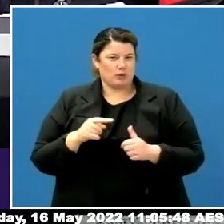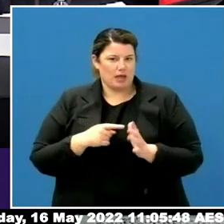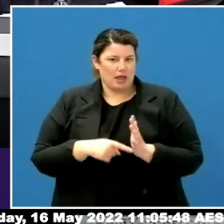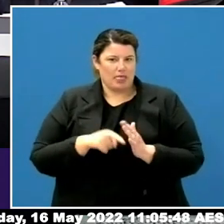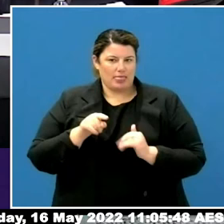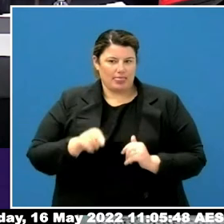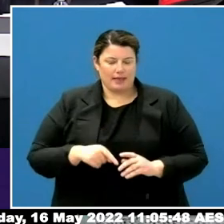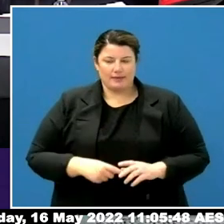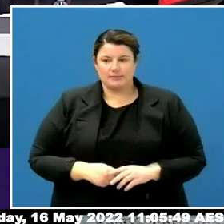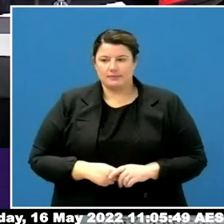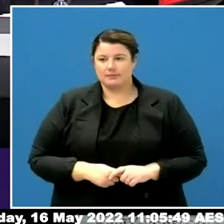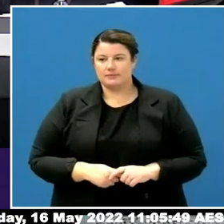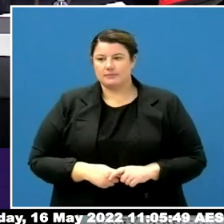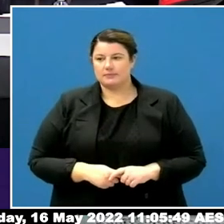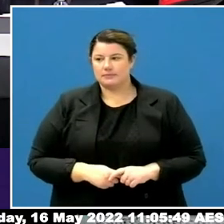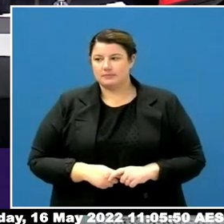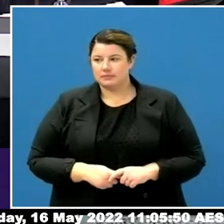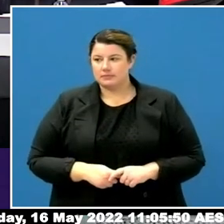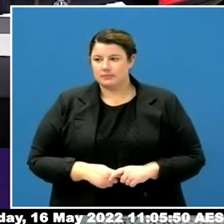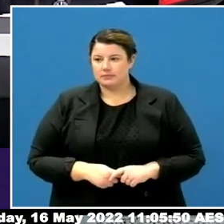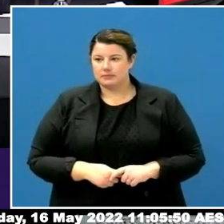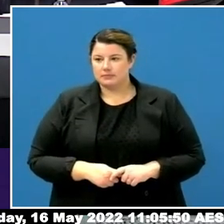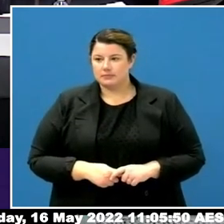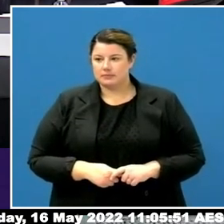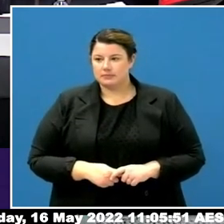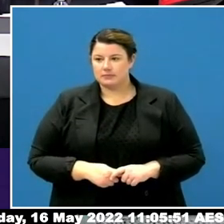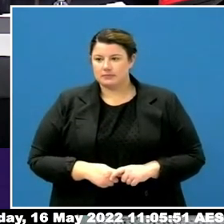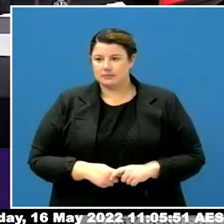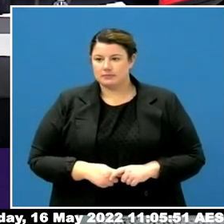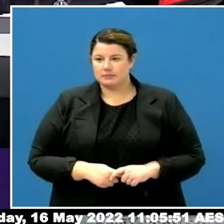As far as the members in the audience are concerned, you are entirely free to stand or